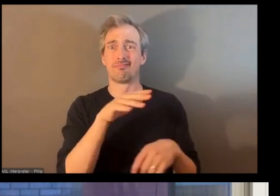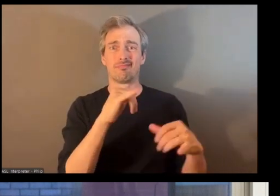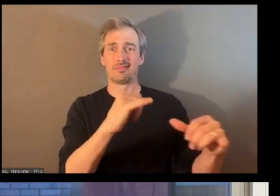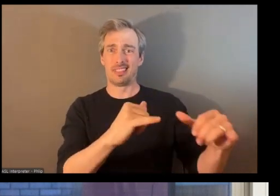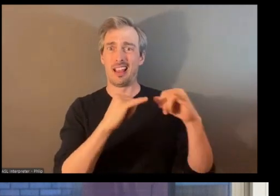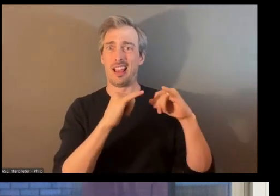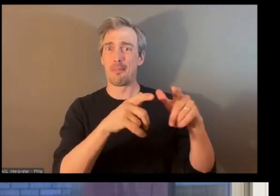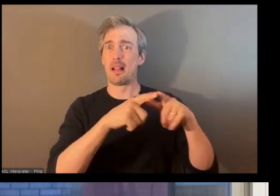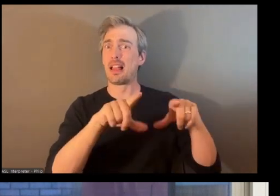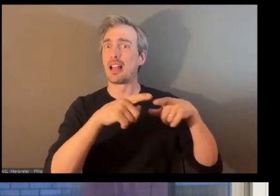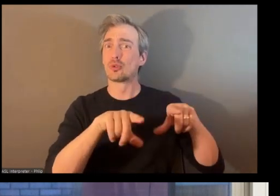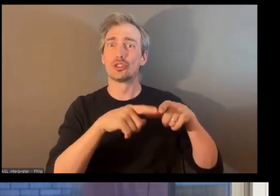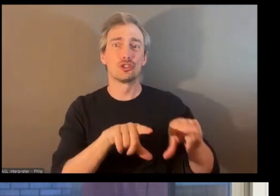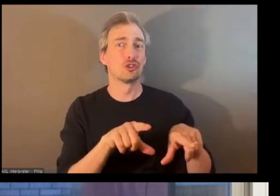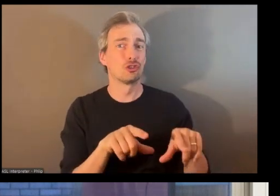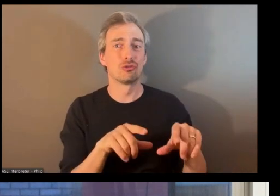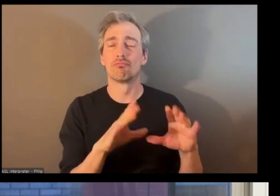No one is behind you in the line. And...